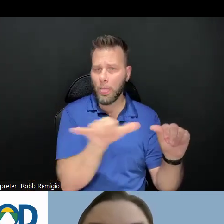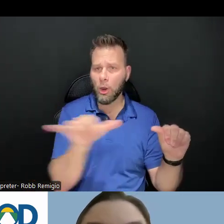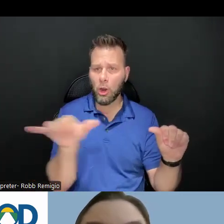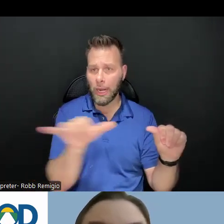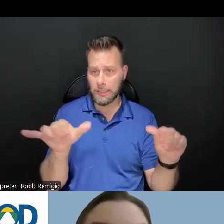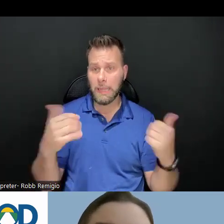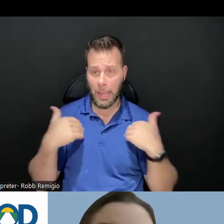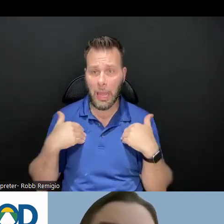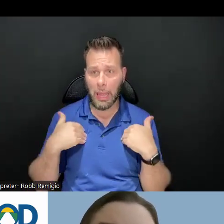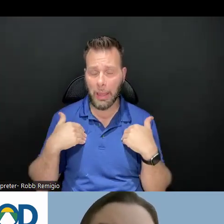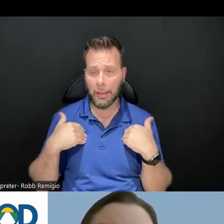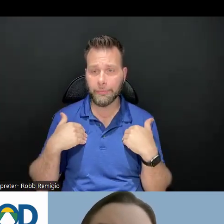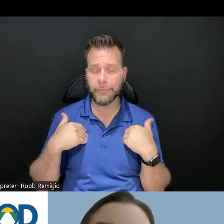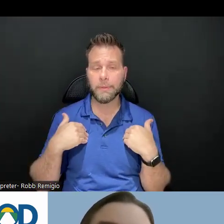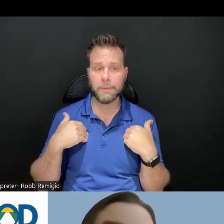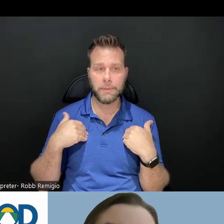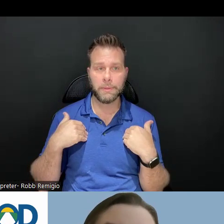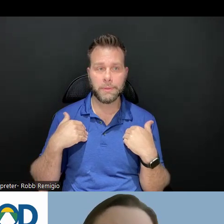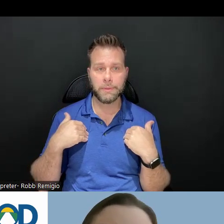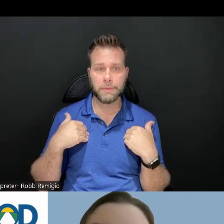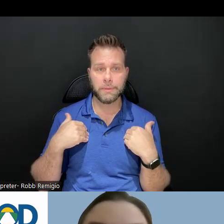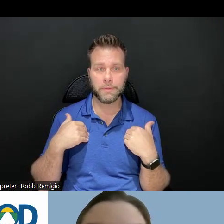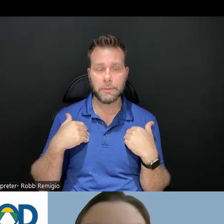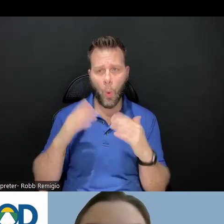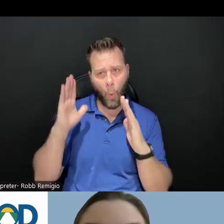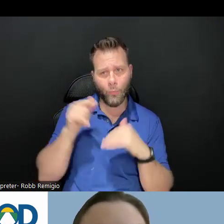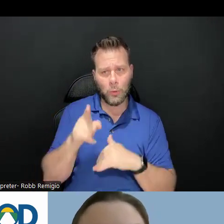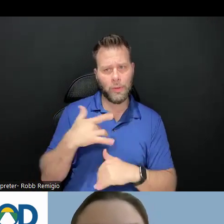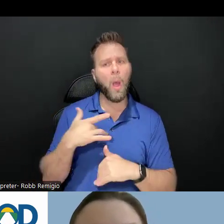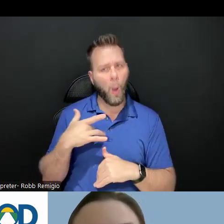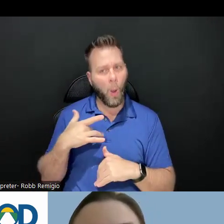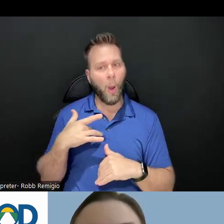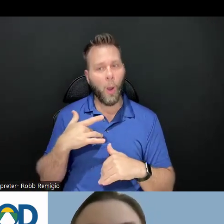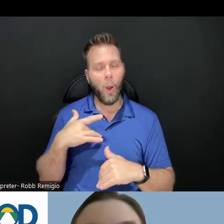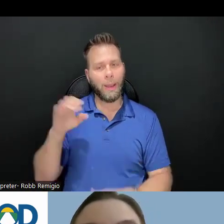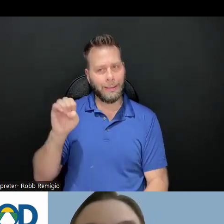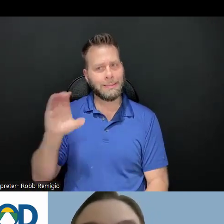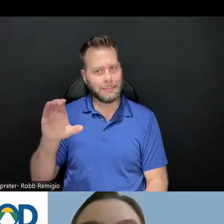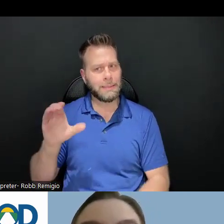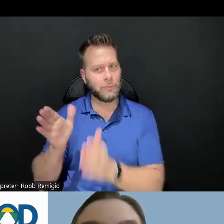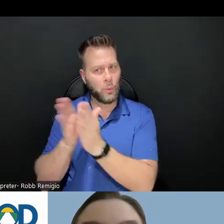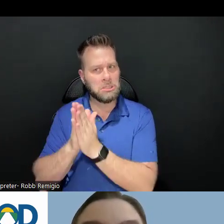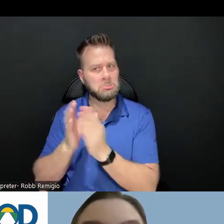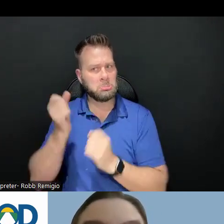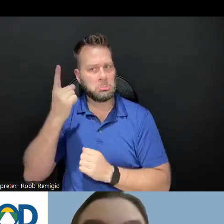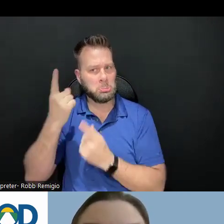some similarities which requests, and that should hopefully help you feel comfortable in handling